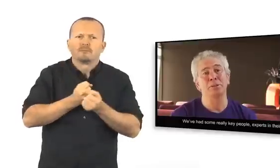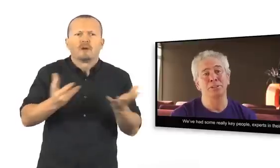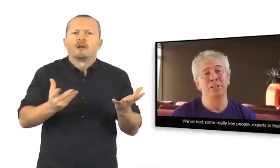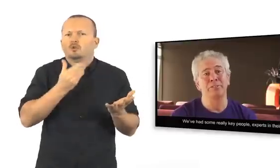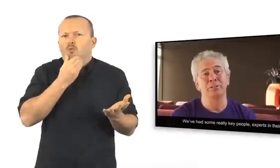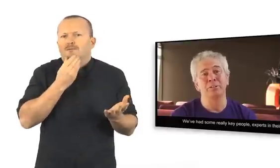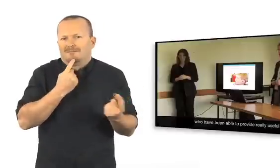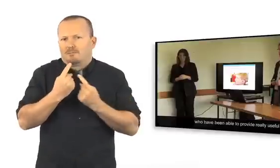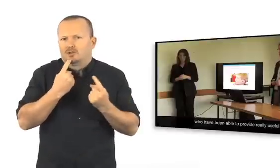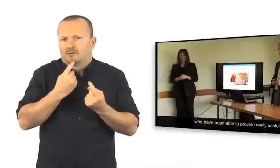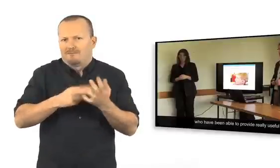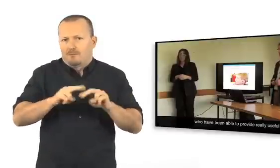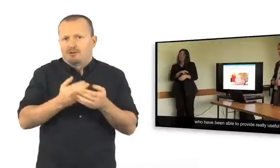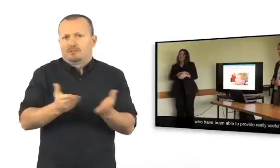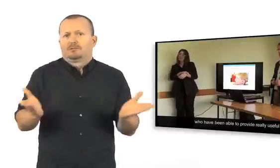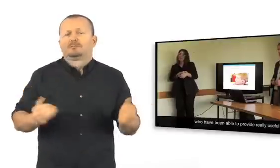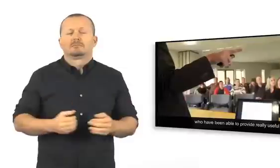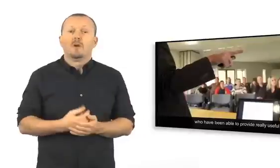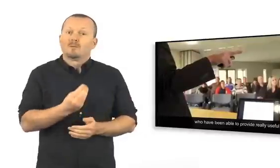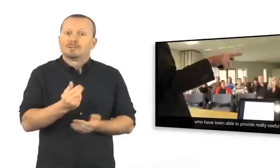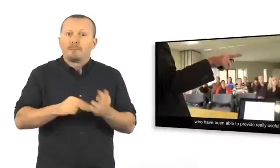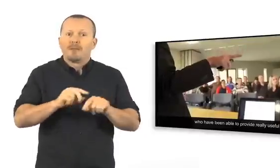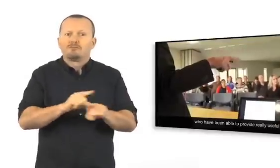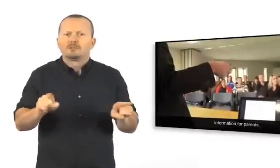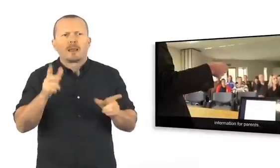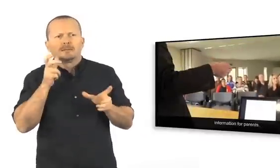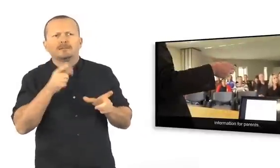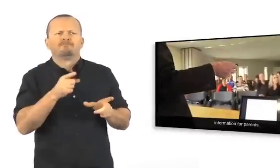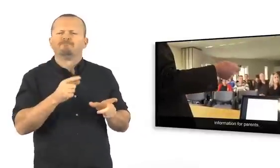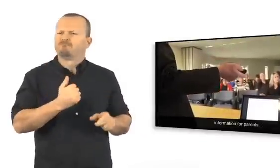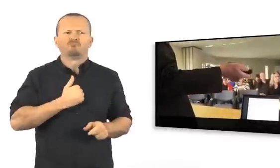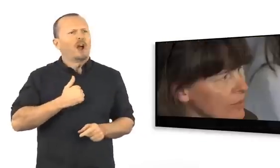experts in their field who have been able to provide really useful information for parents.